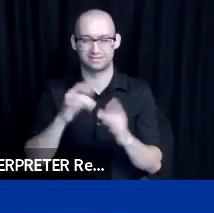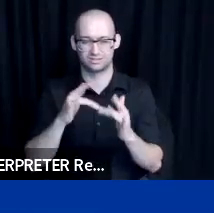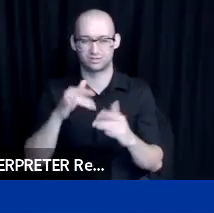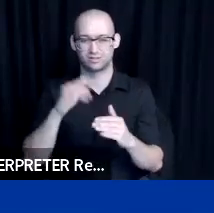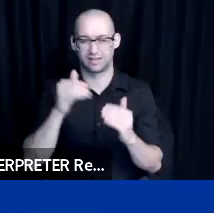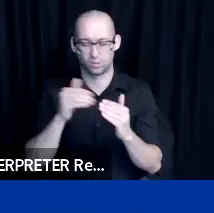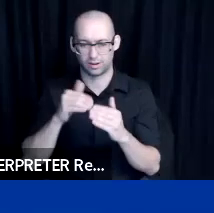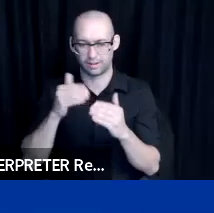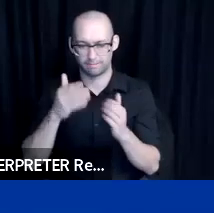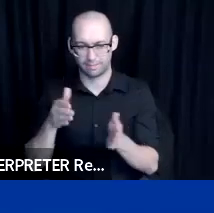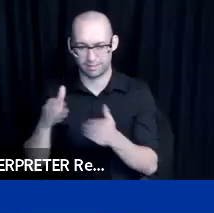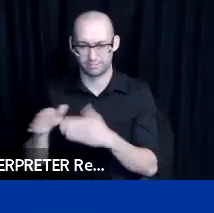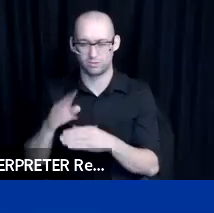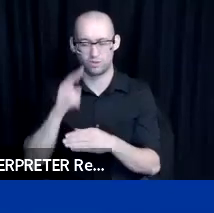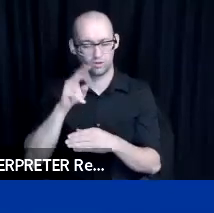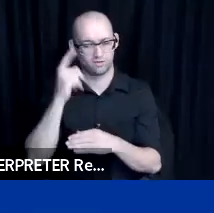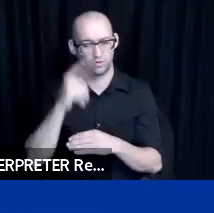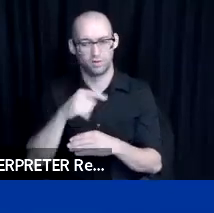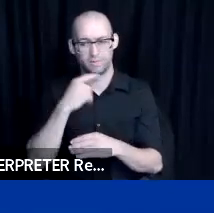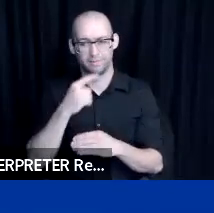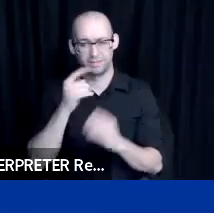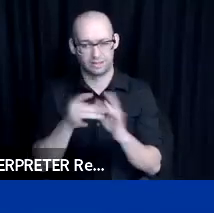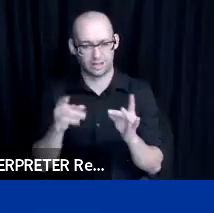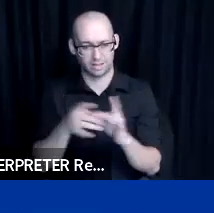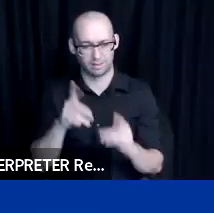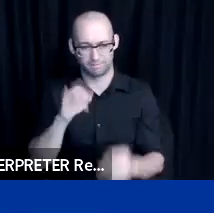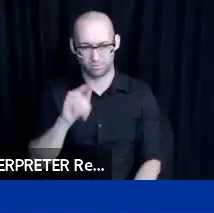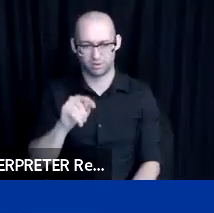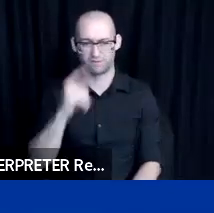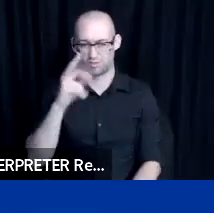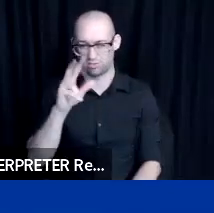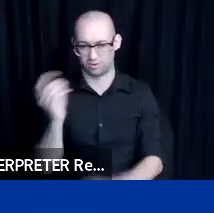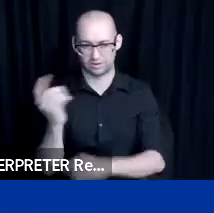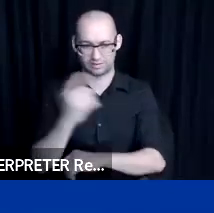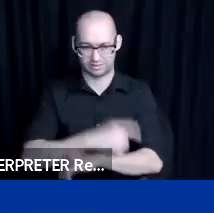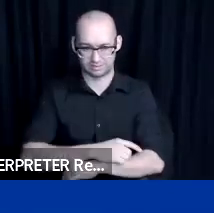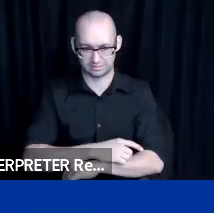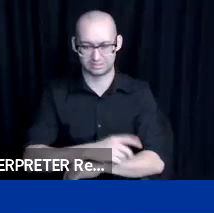lookout for a public comment period, open for 30 days for you to tell us if we got it right. Give